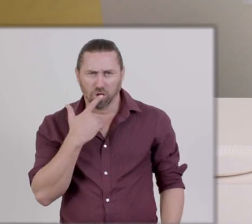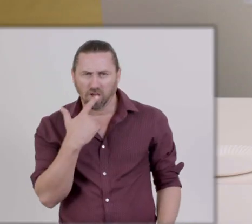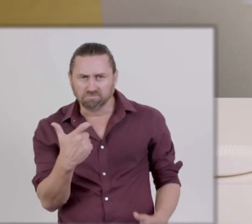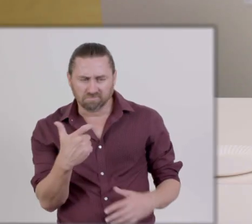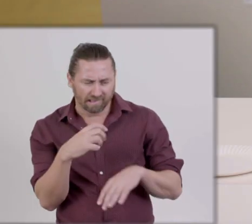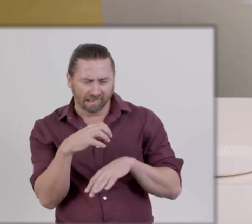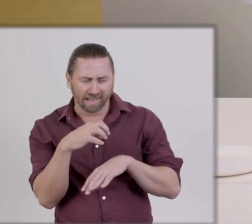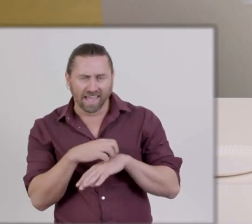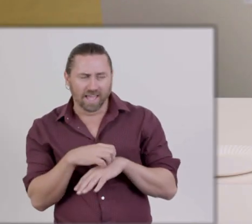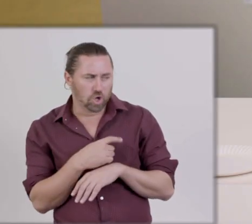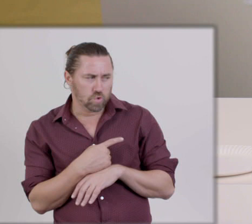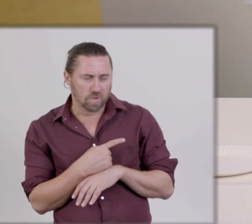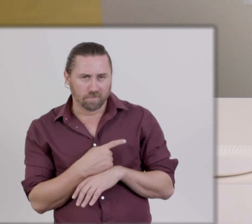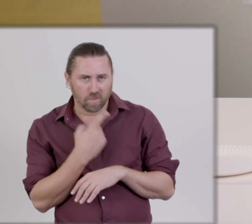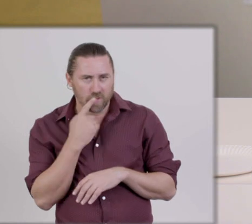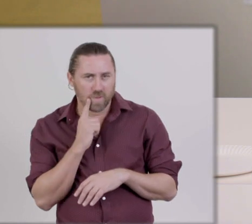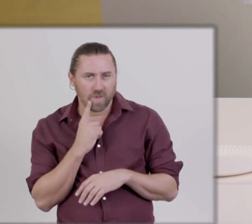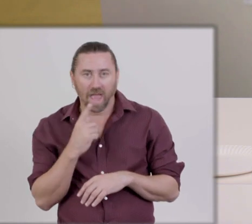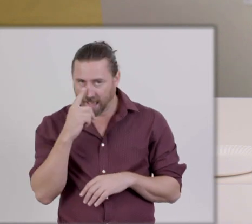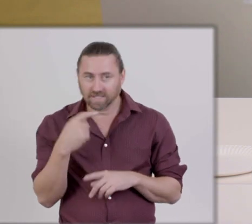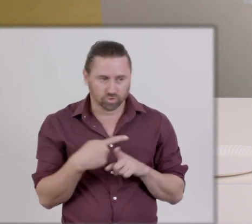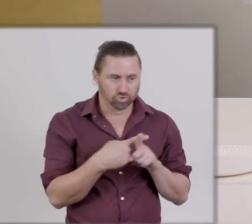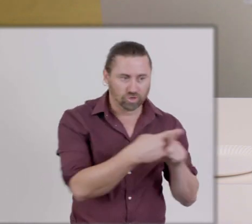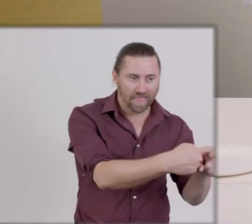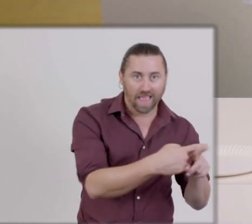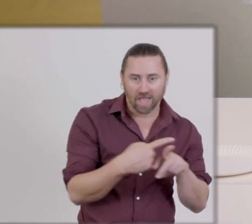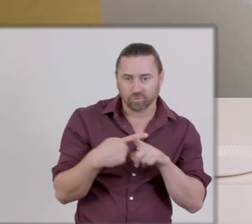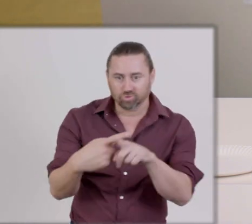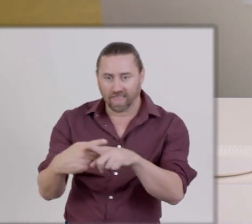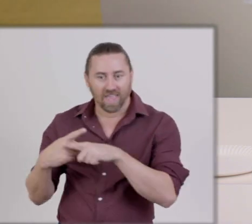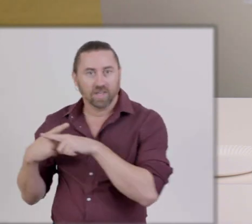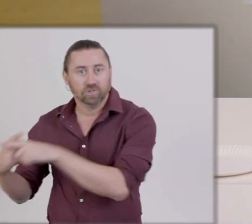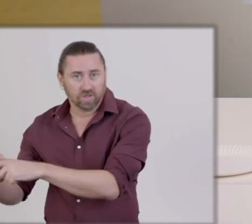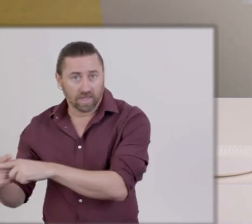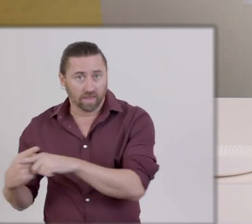Yum! Pattycakes! I could see some sharing of the pattycakes.